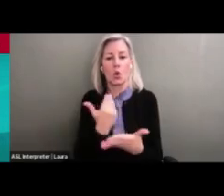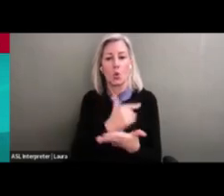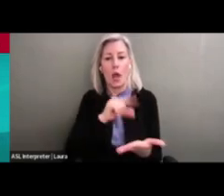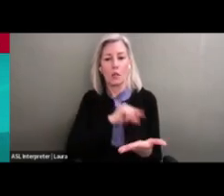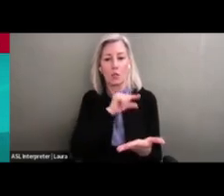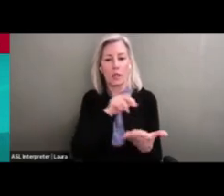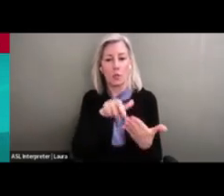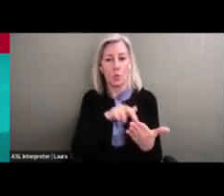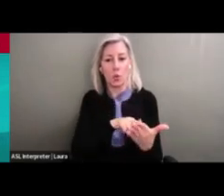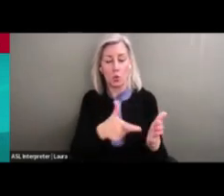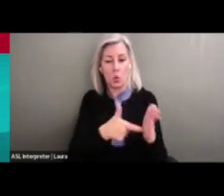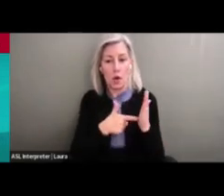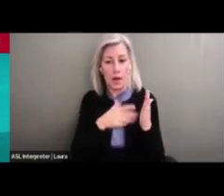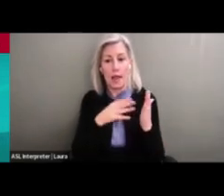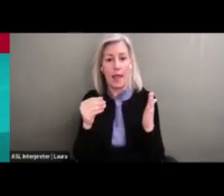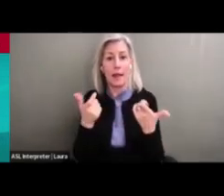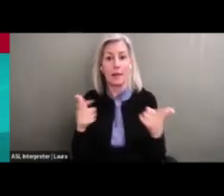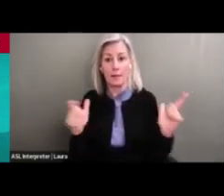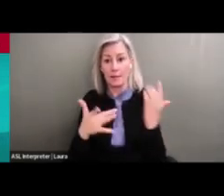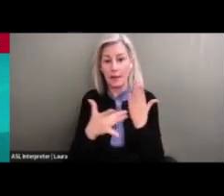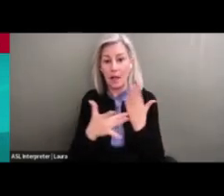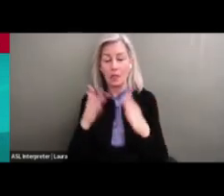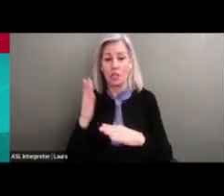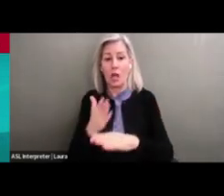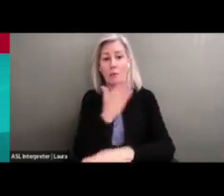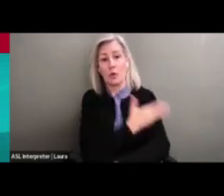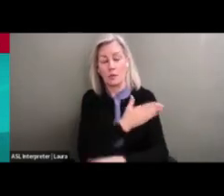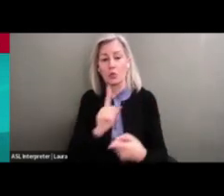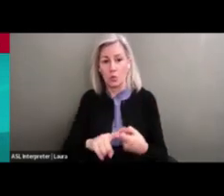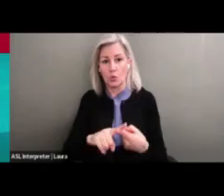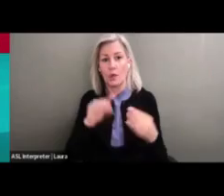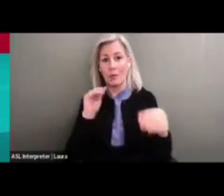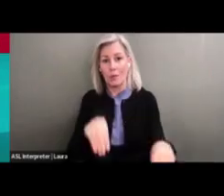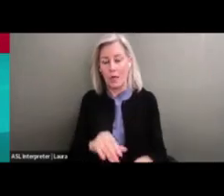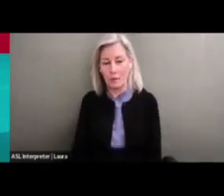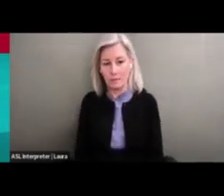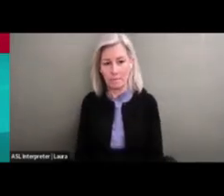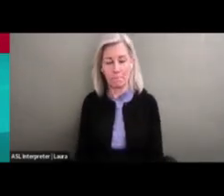Now, to comply with H.R. 1, Oregon health officials will need to find more than 200